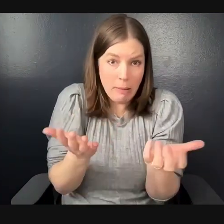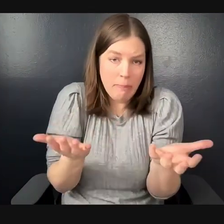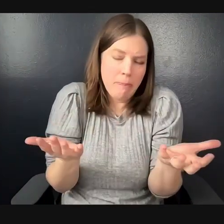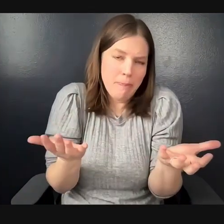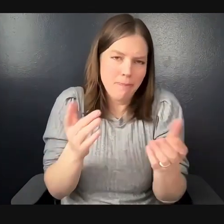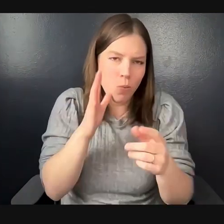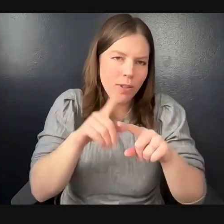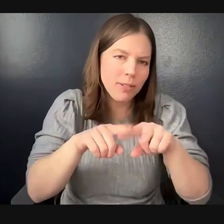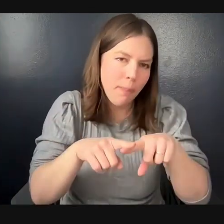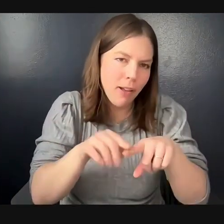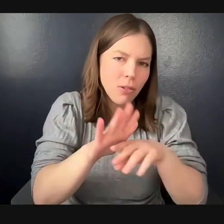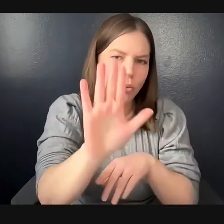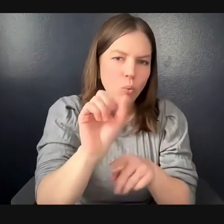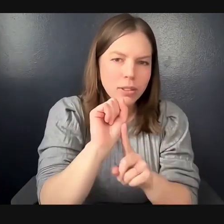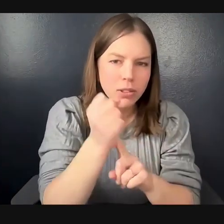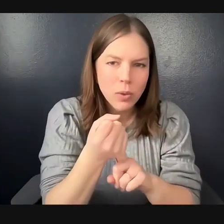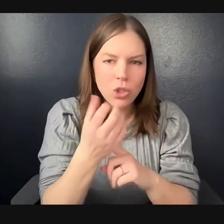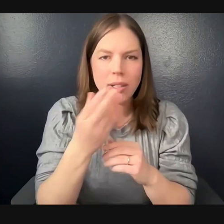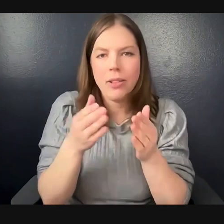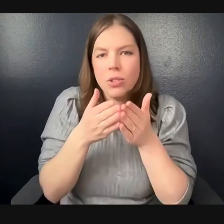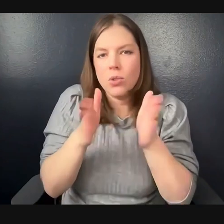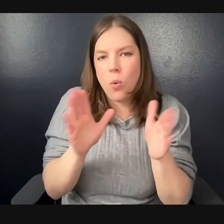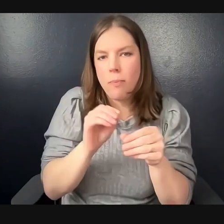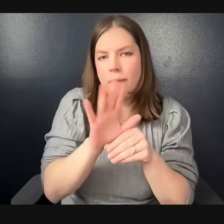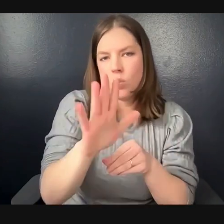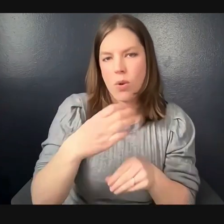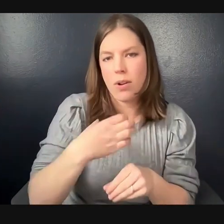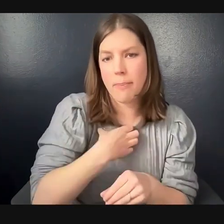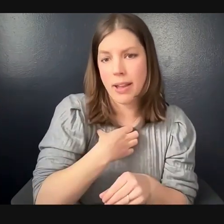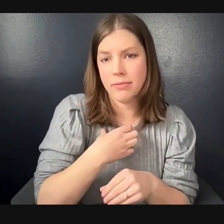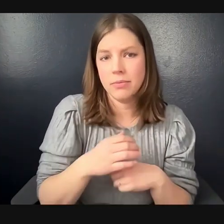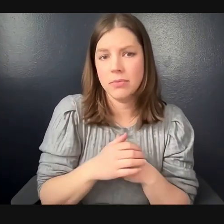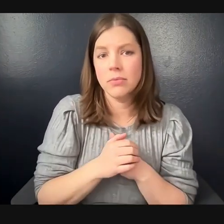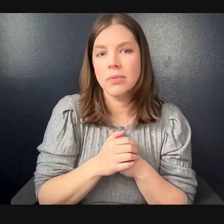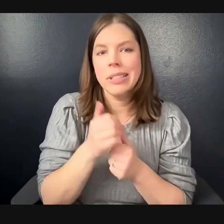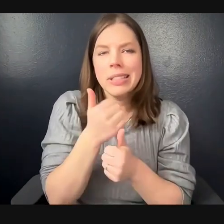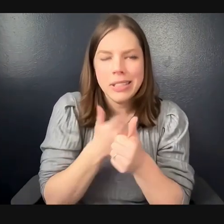depending on what it is your issue is, and what your grievance is about.